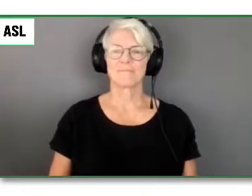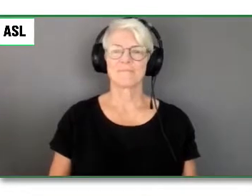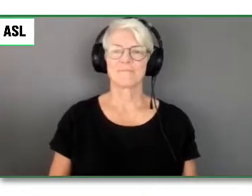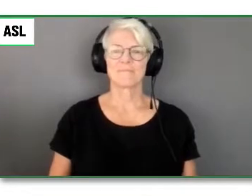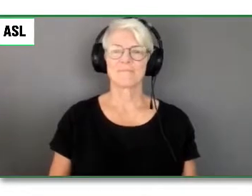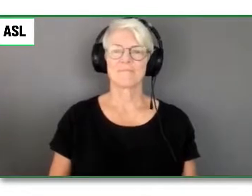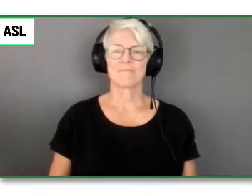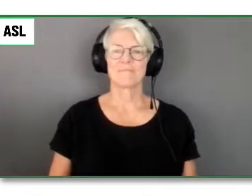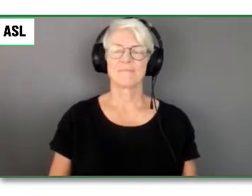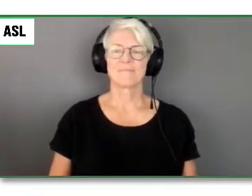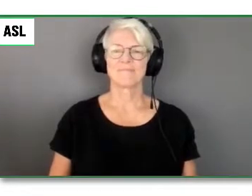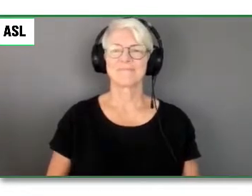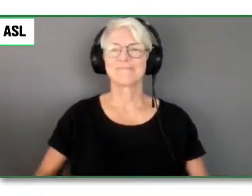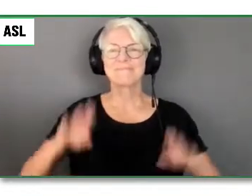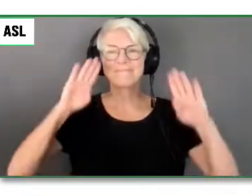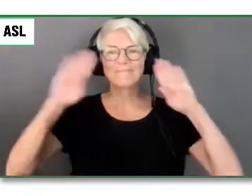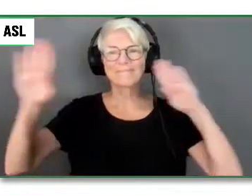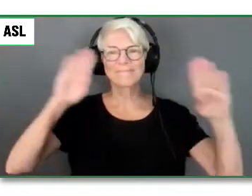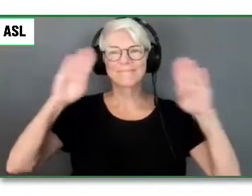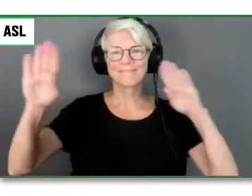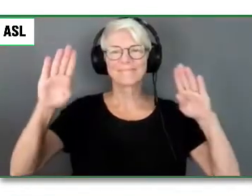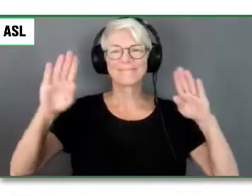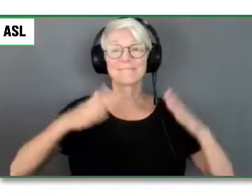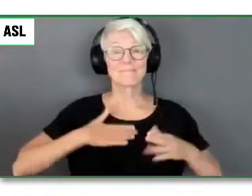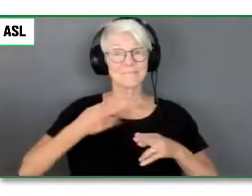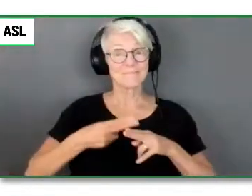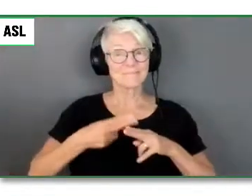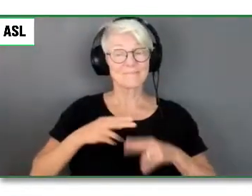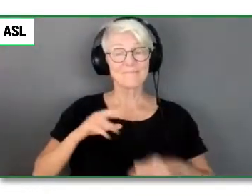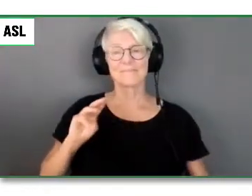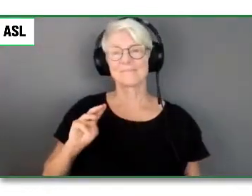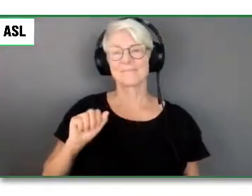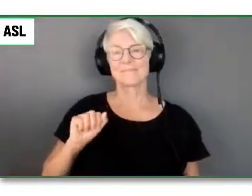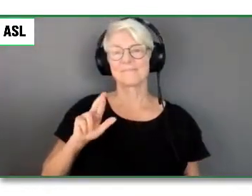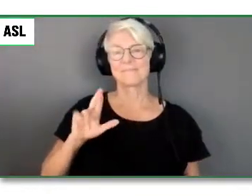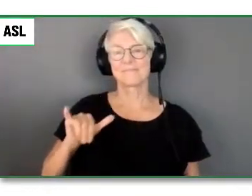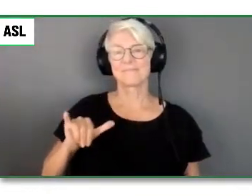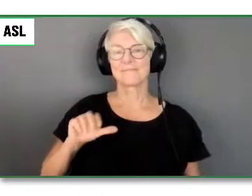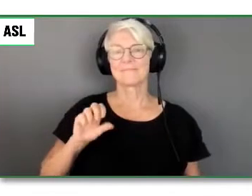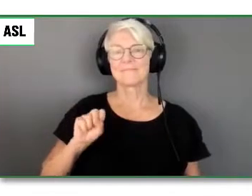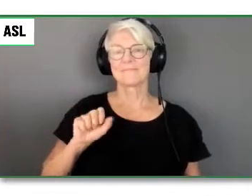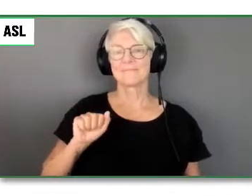Hello everyone. My name is Mary Salvani. I was born with Dyspraxia.